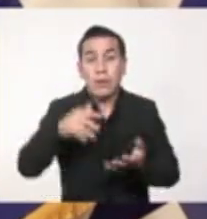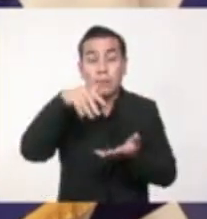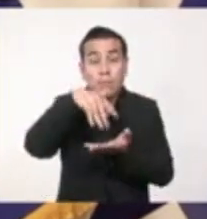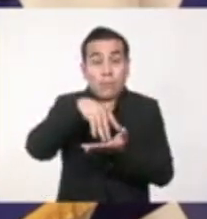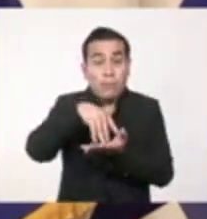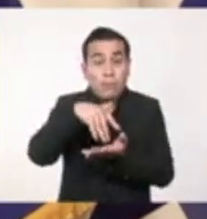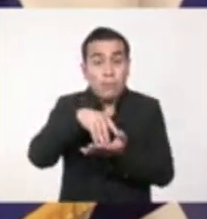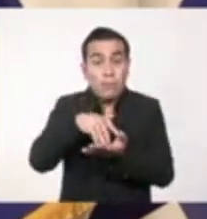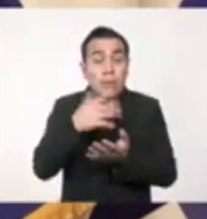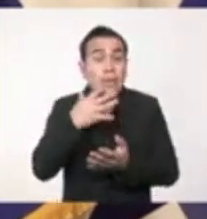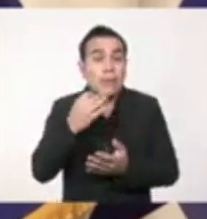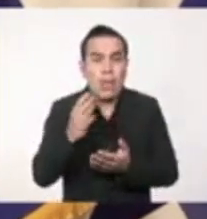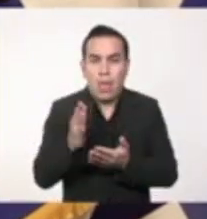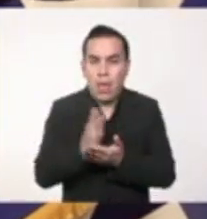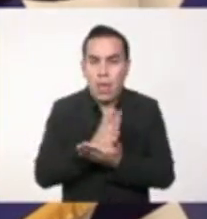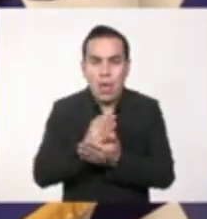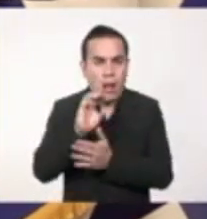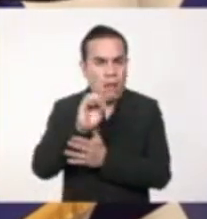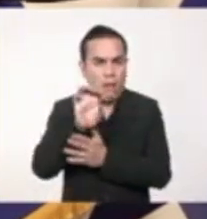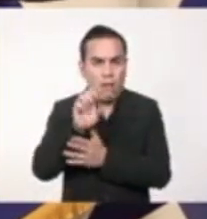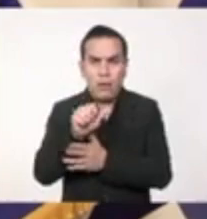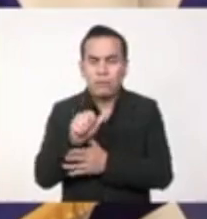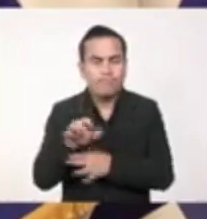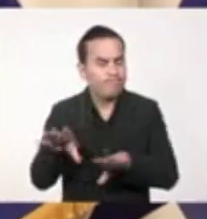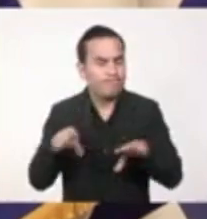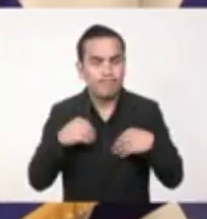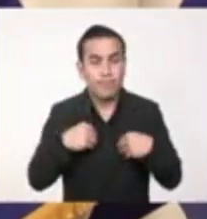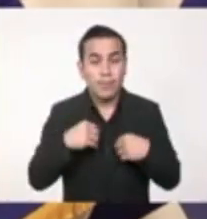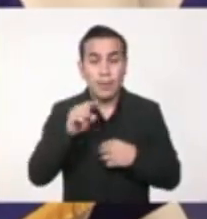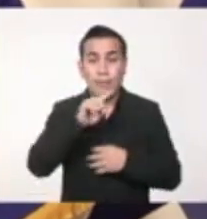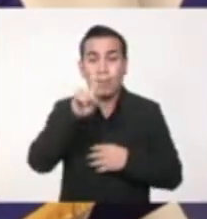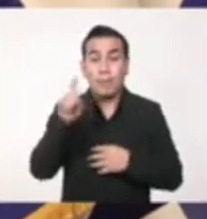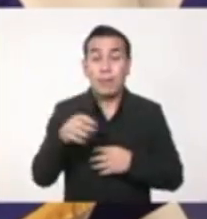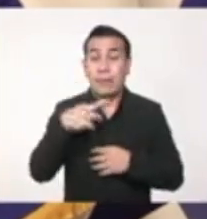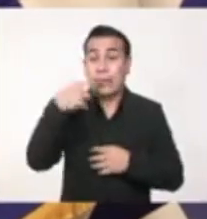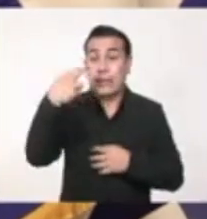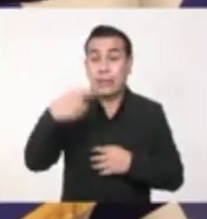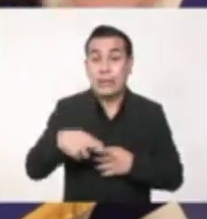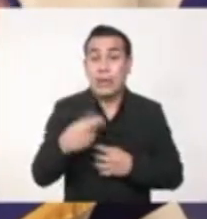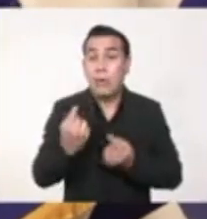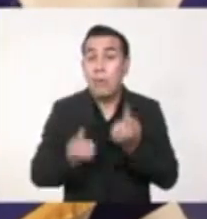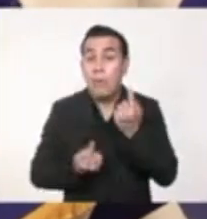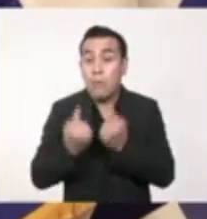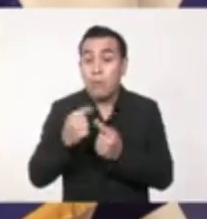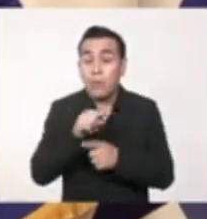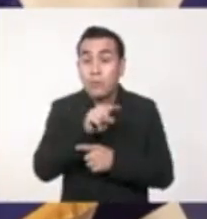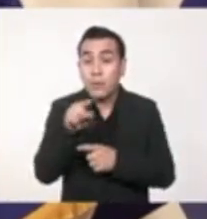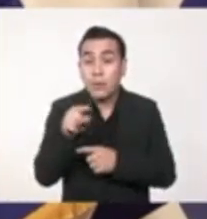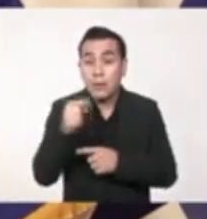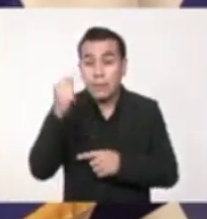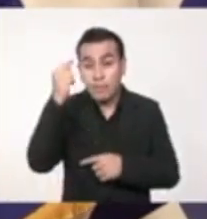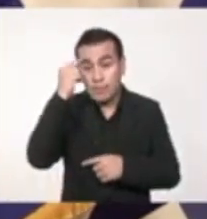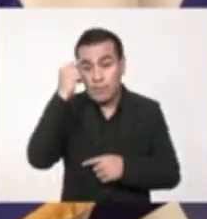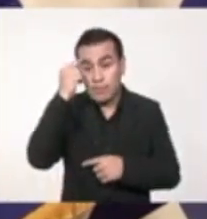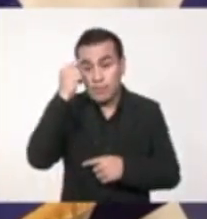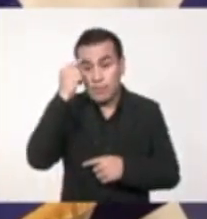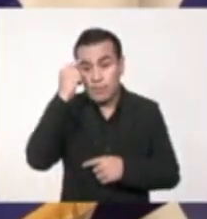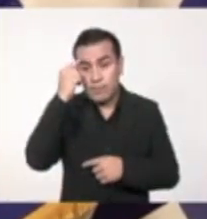what the OAS report says, never. Ask the true civil society, or do you believe that a government